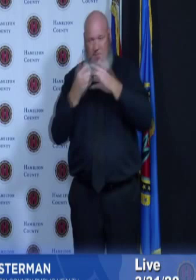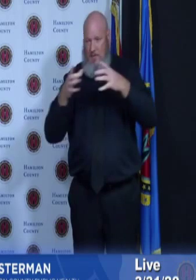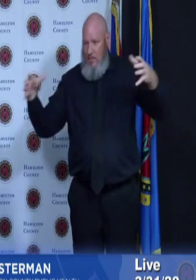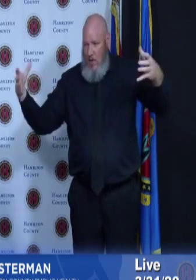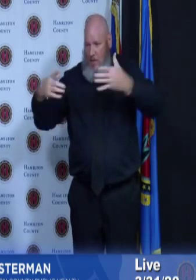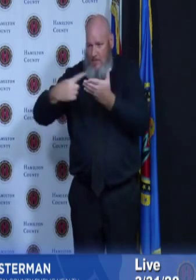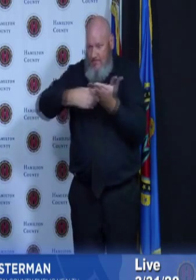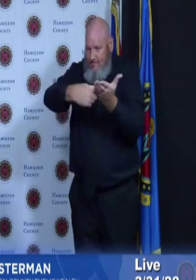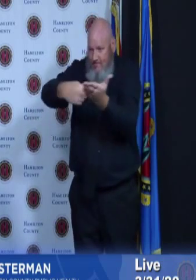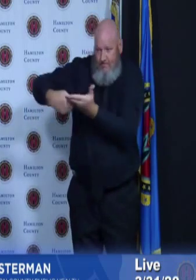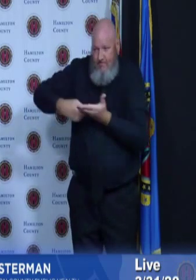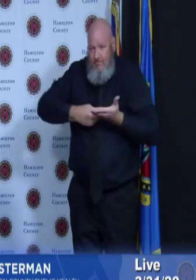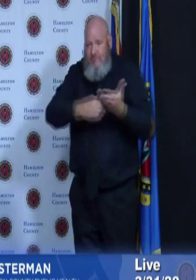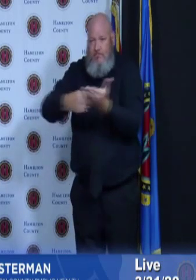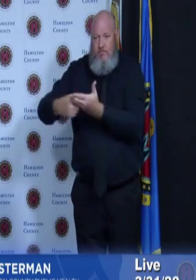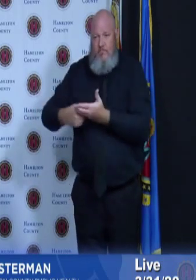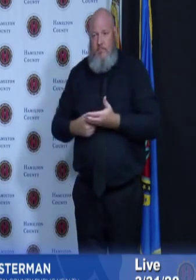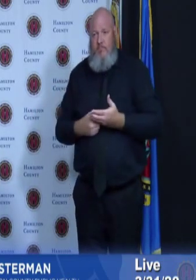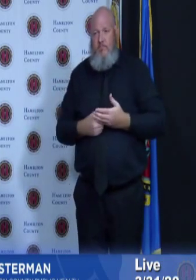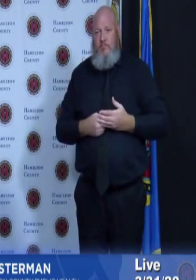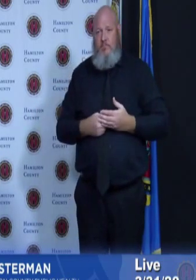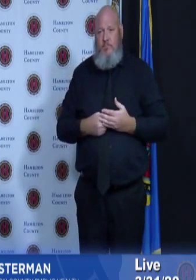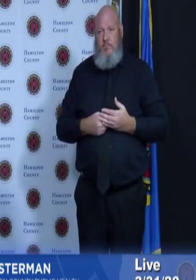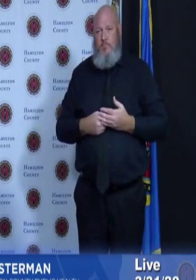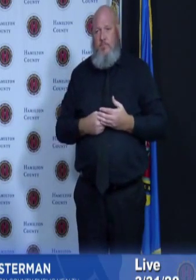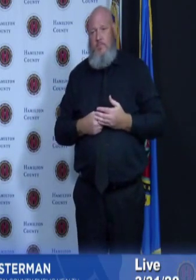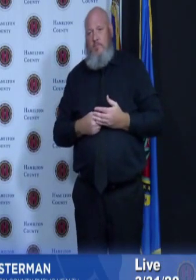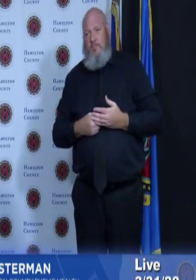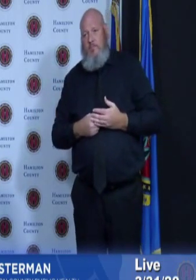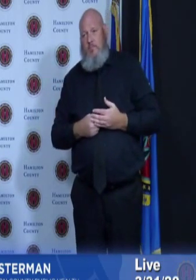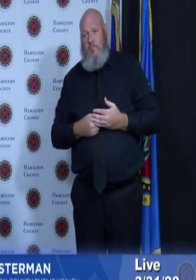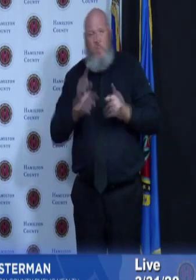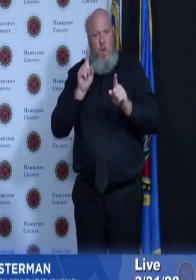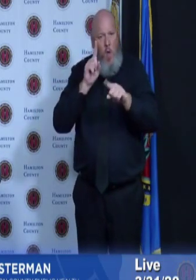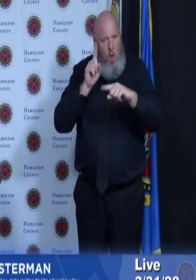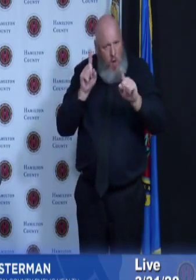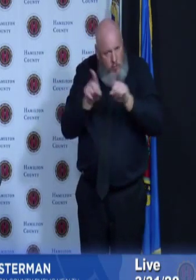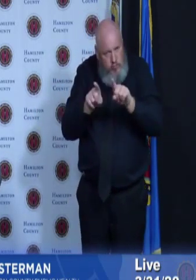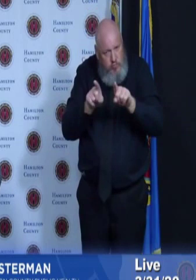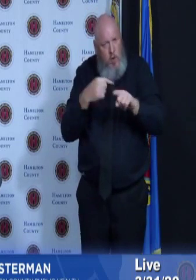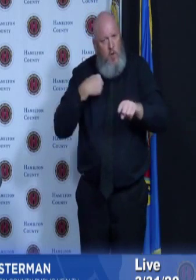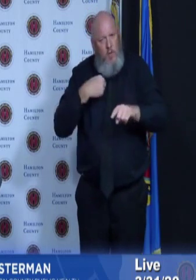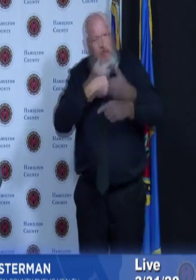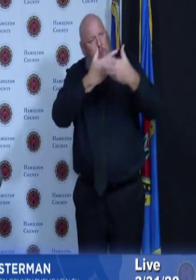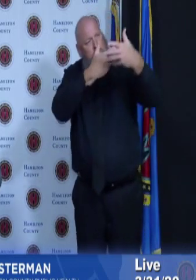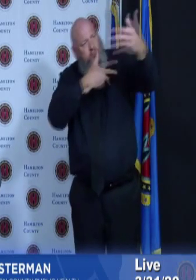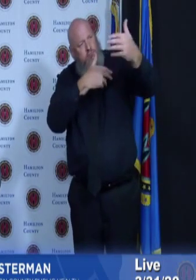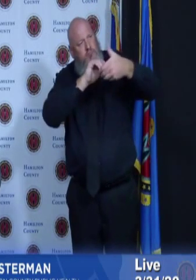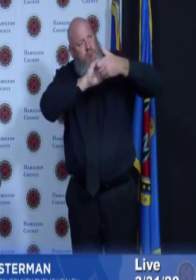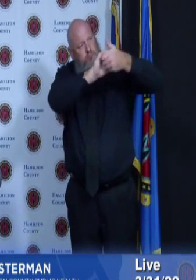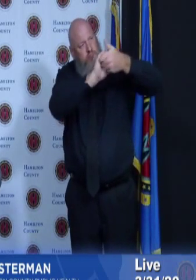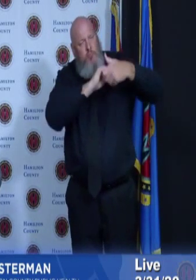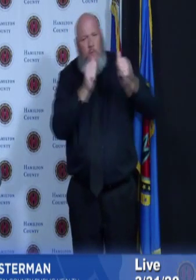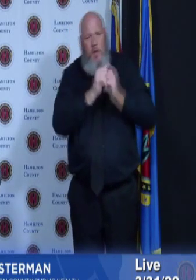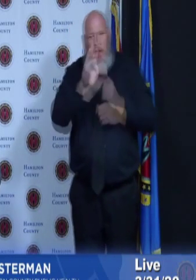have the greatest impact and then we keep on working as we go along yesterday I was told that our calls were less than they were the day before and